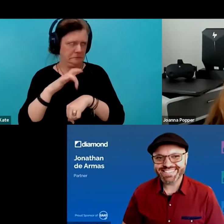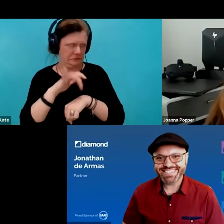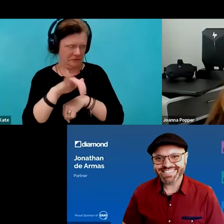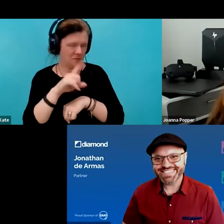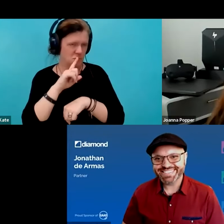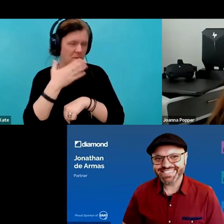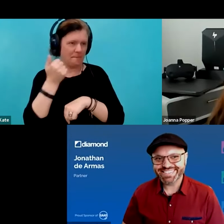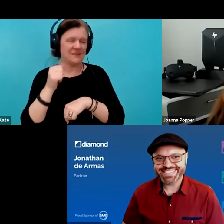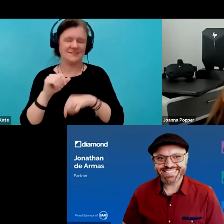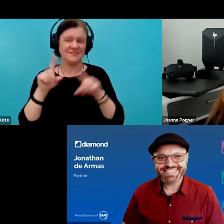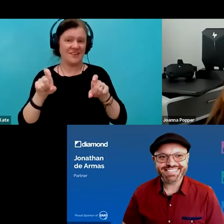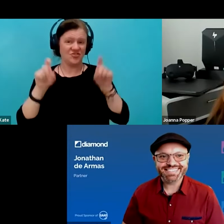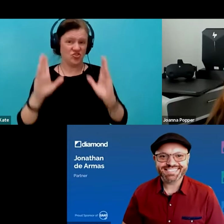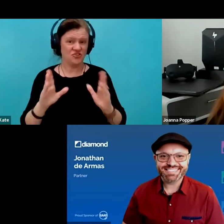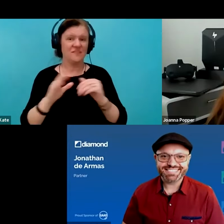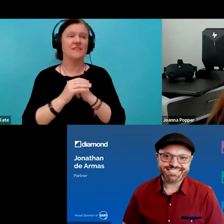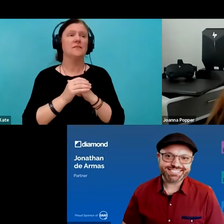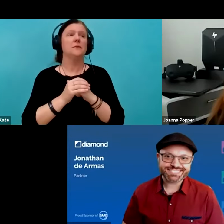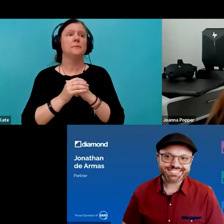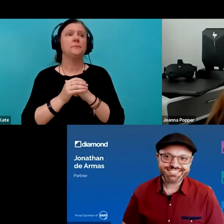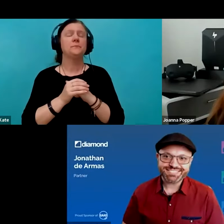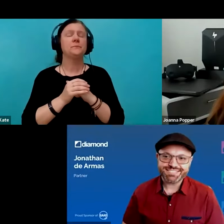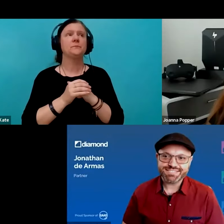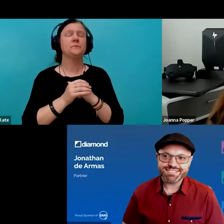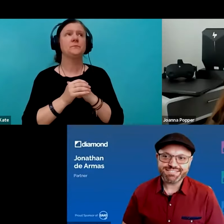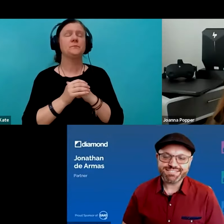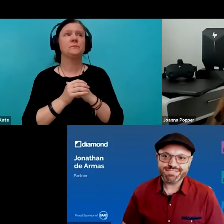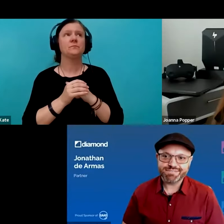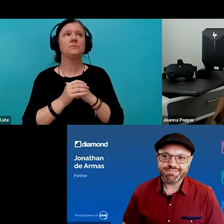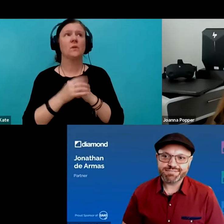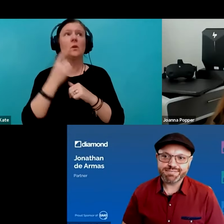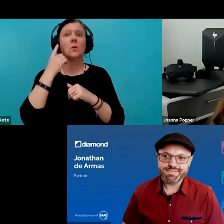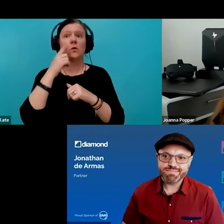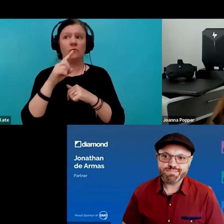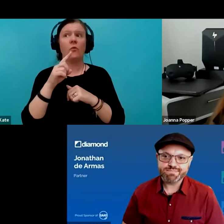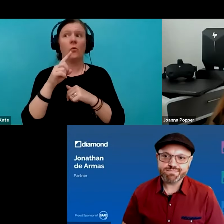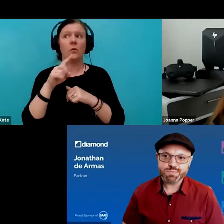best beta testers. So I do think that The big thing for the platforms, which is great. They keep adding all these